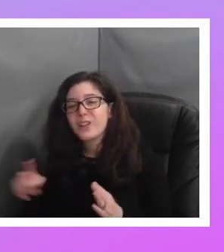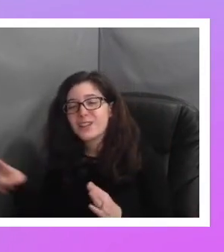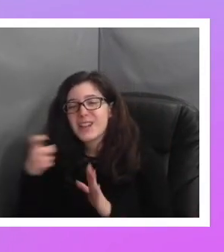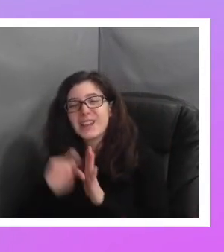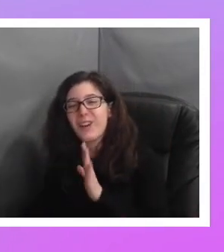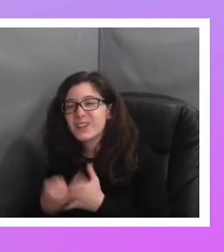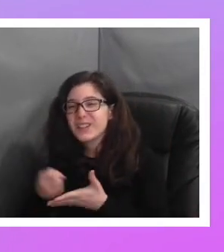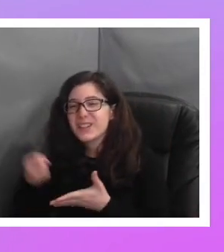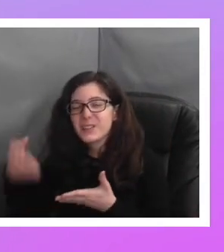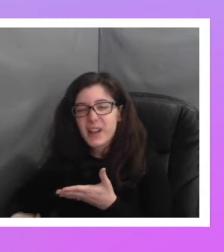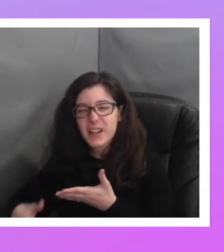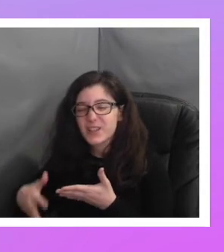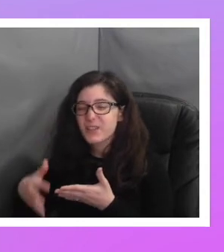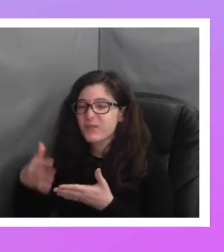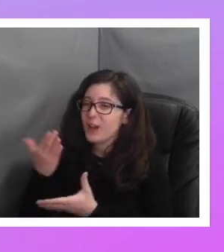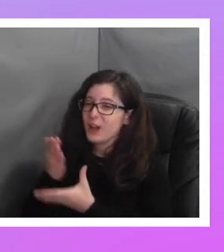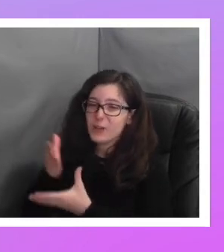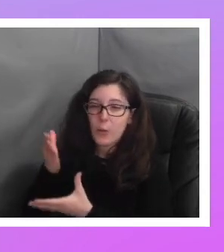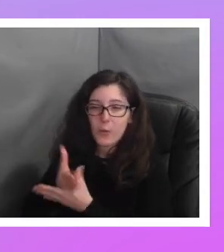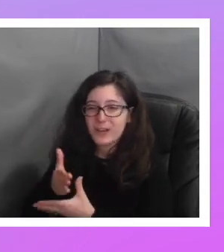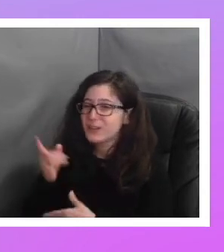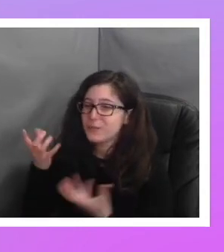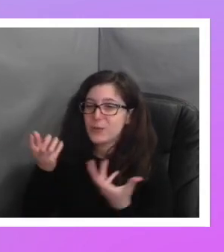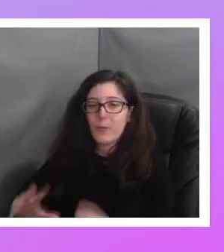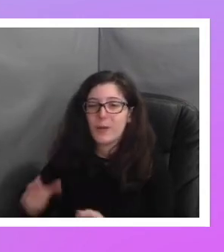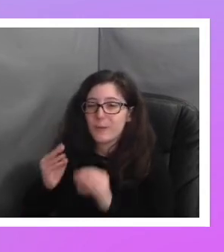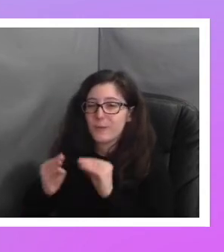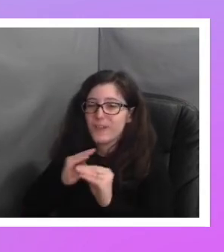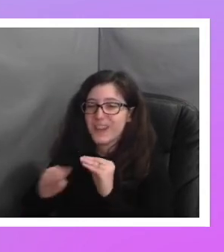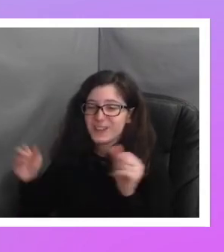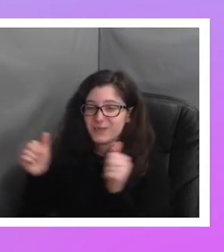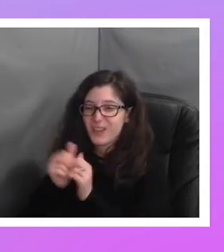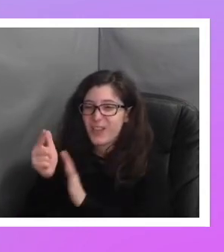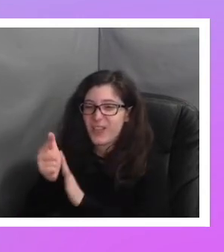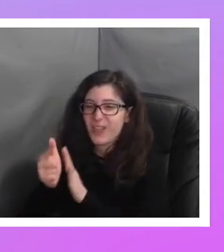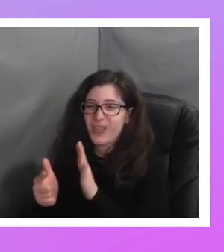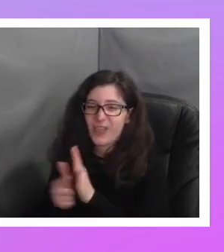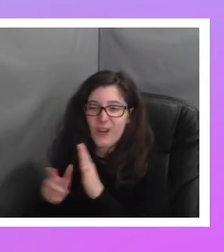so establish it through tech staff, through content creators,